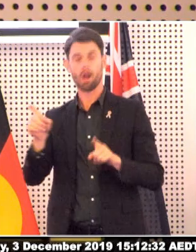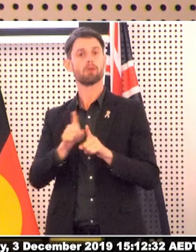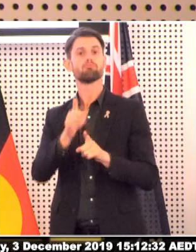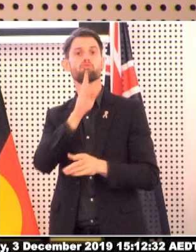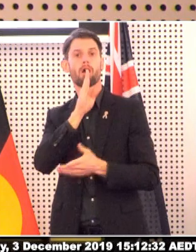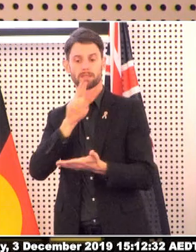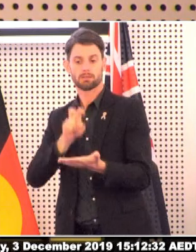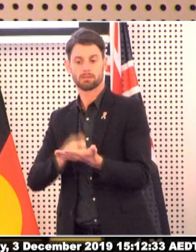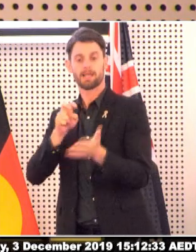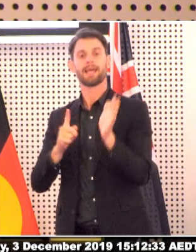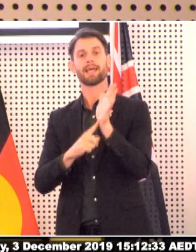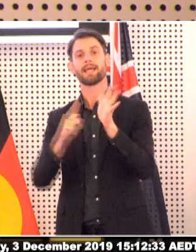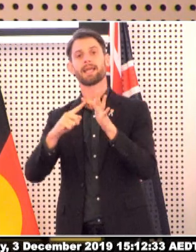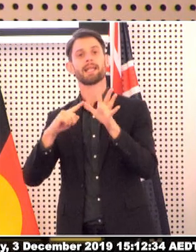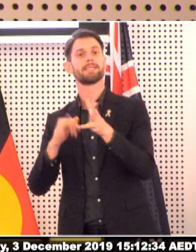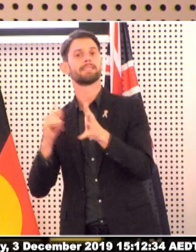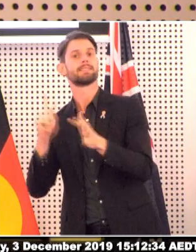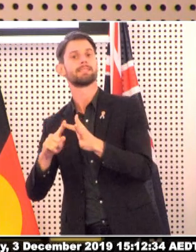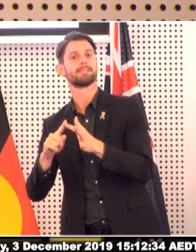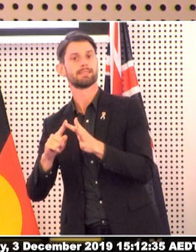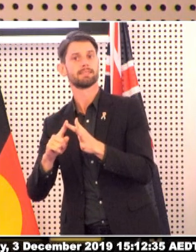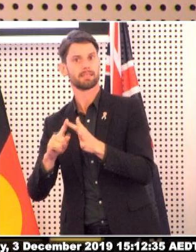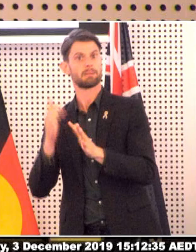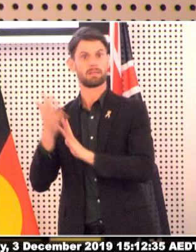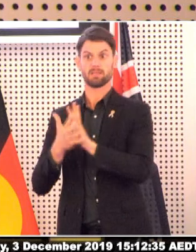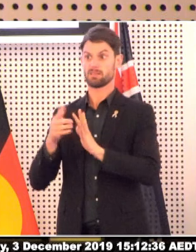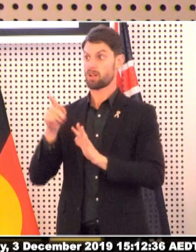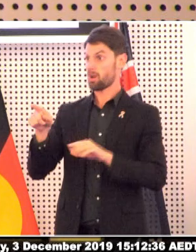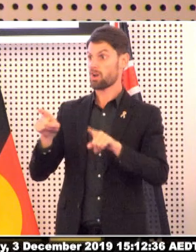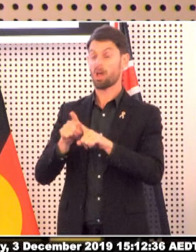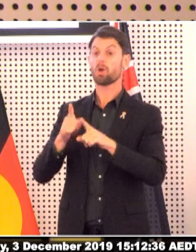arrangement between a private sector landlord and the tenant? Yes.